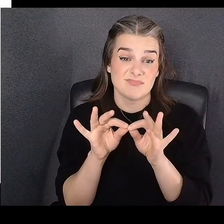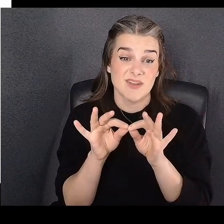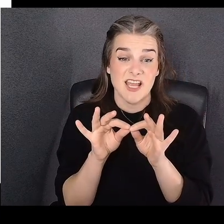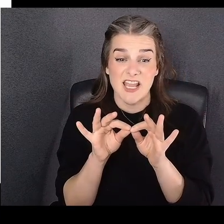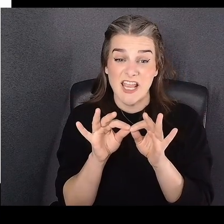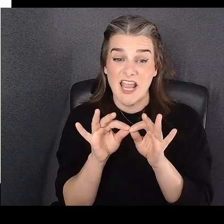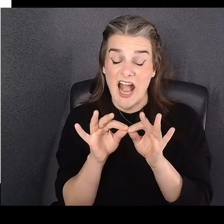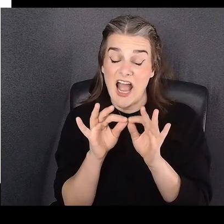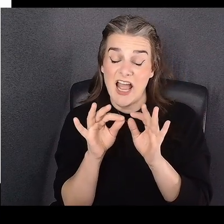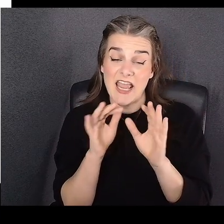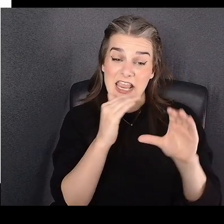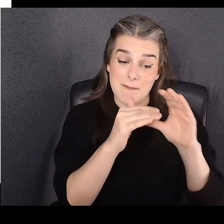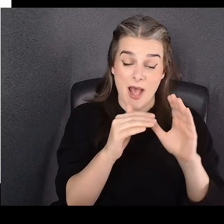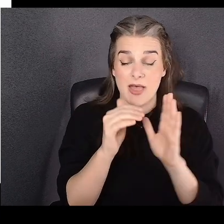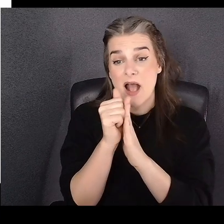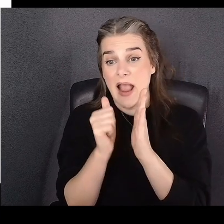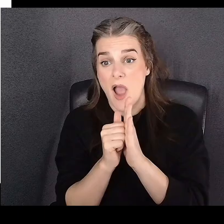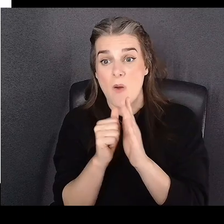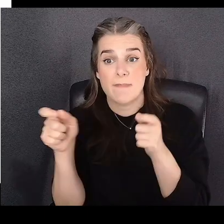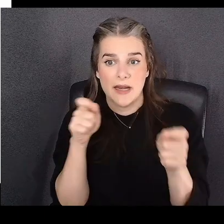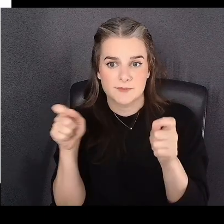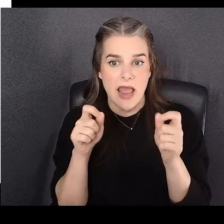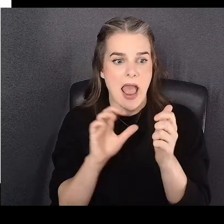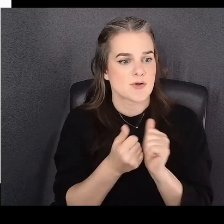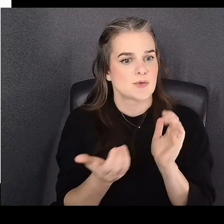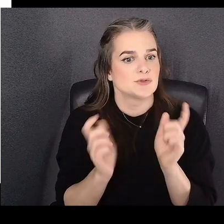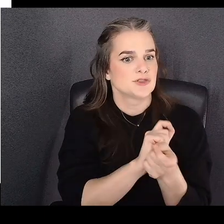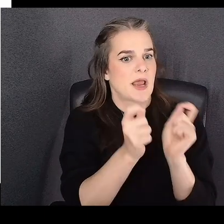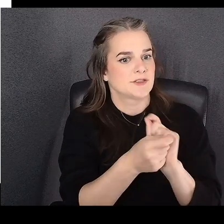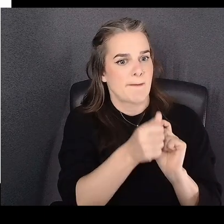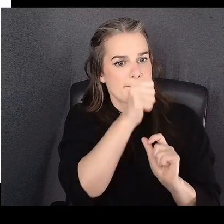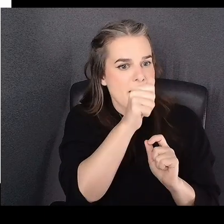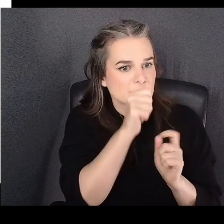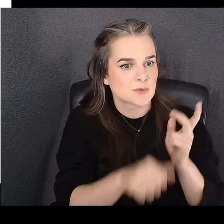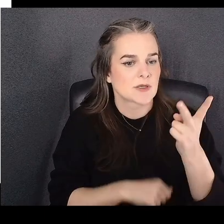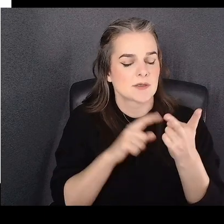how to recover devices, how to recover accounts, making sure that everything's up to date and connected.